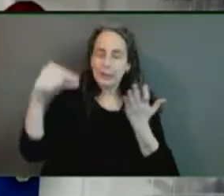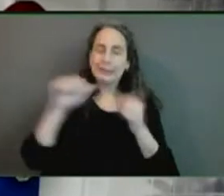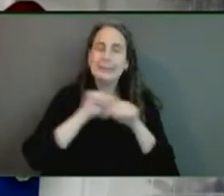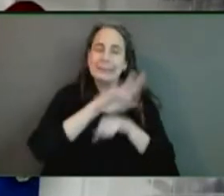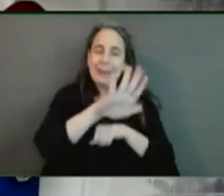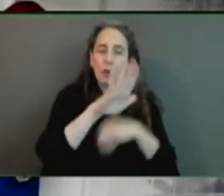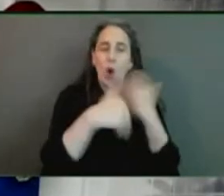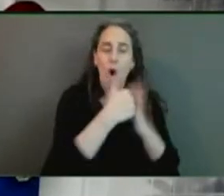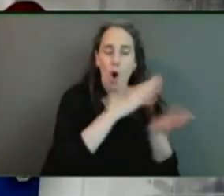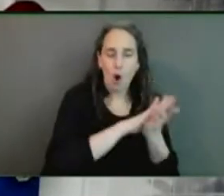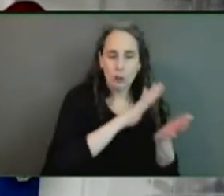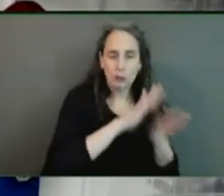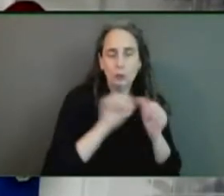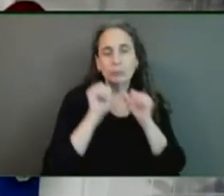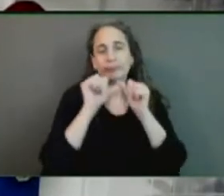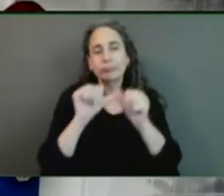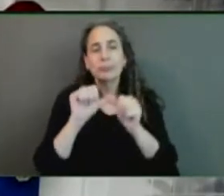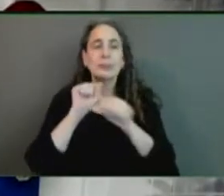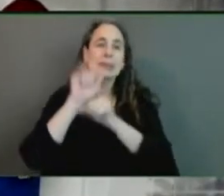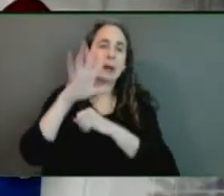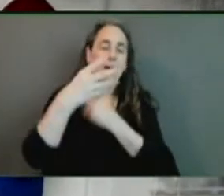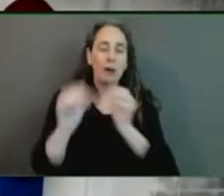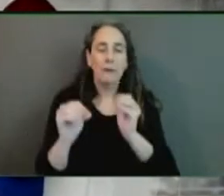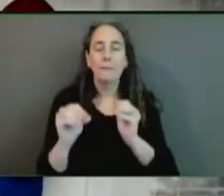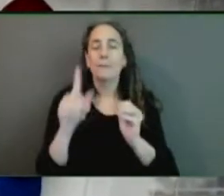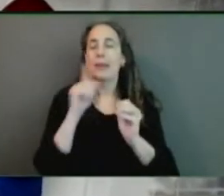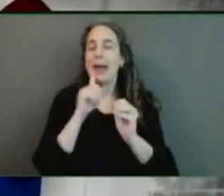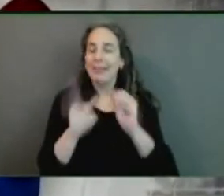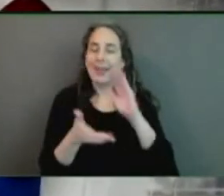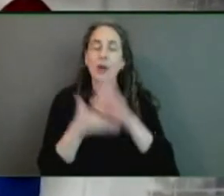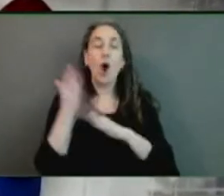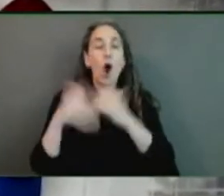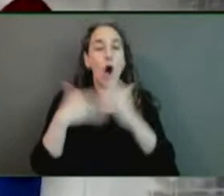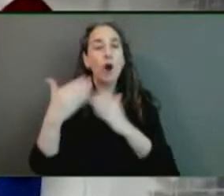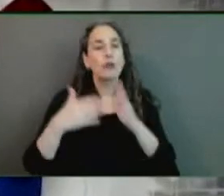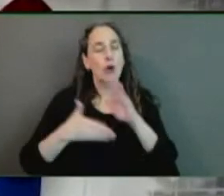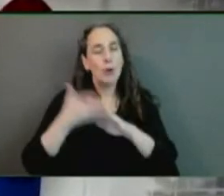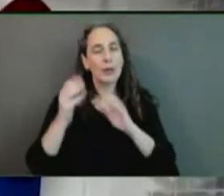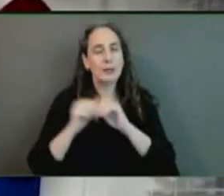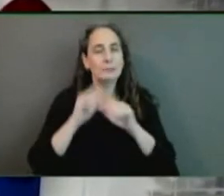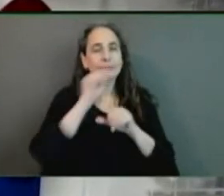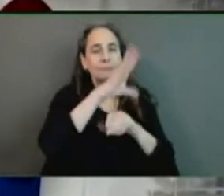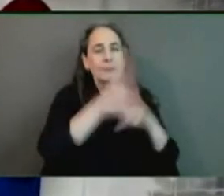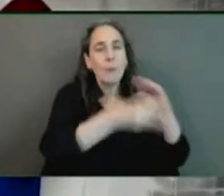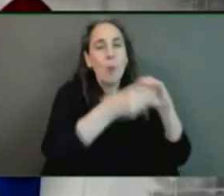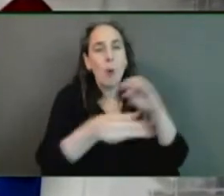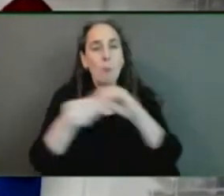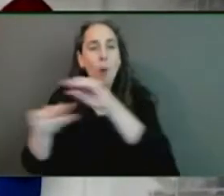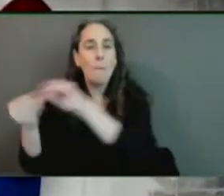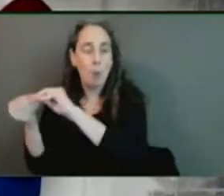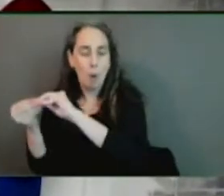sent quarterly to all schools and offices with ongoing